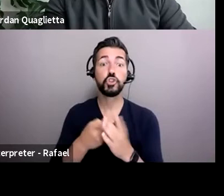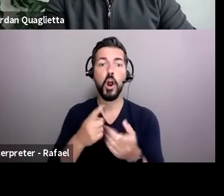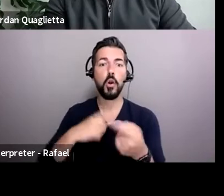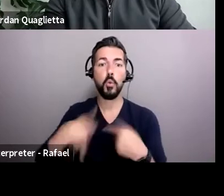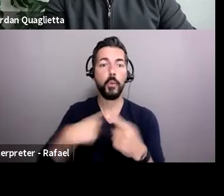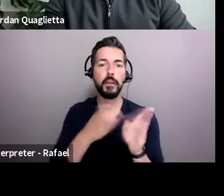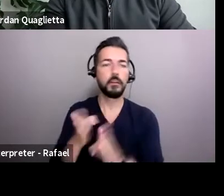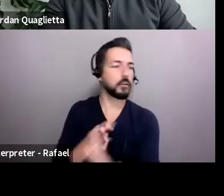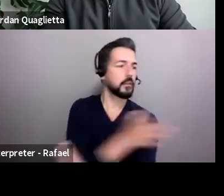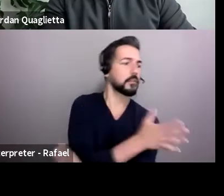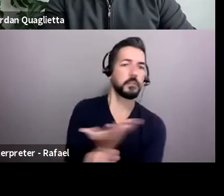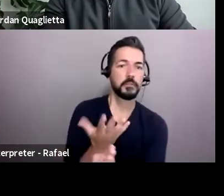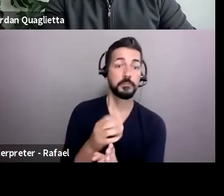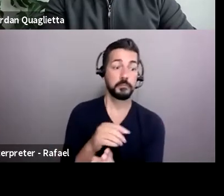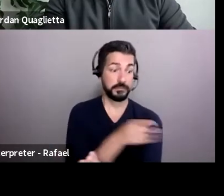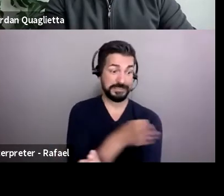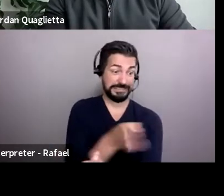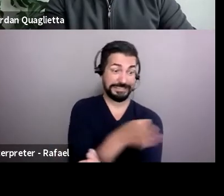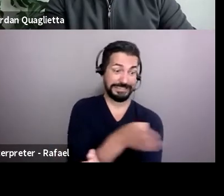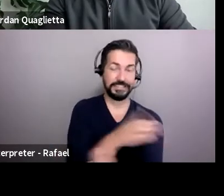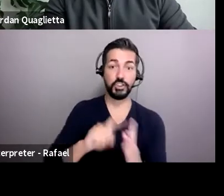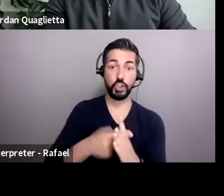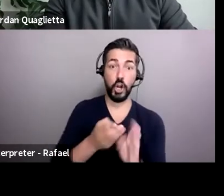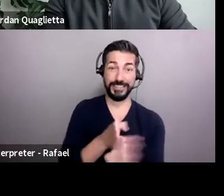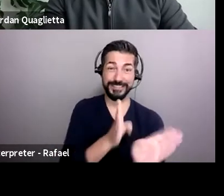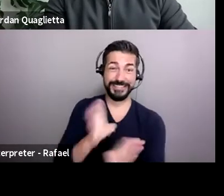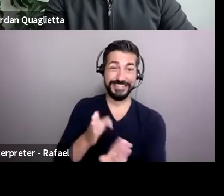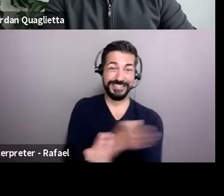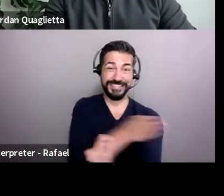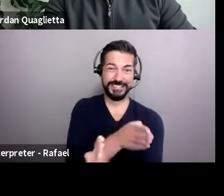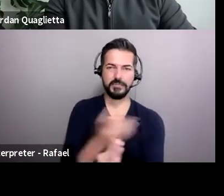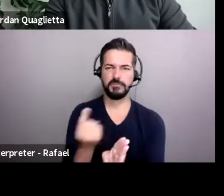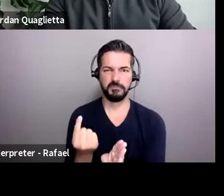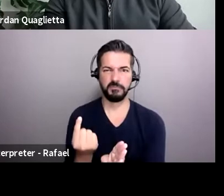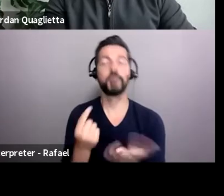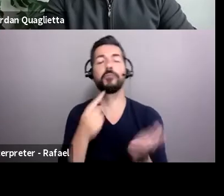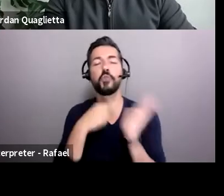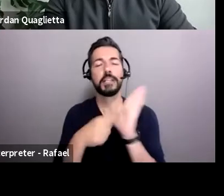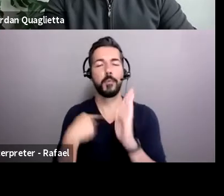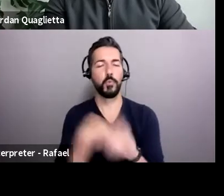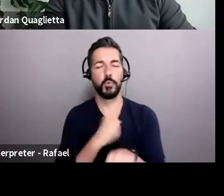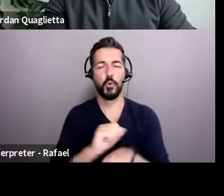What happens during that start period? What happens? So we've worked a lot on American Idol or the whole Diamond